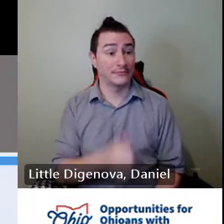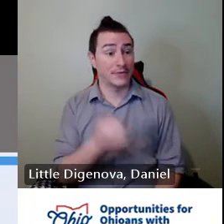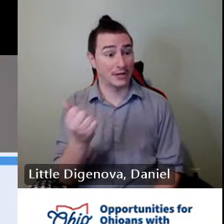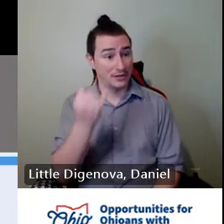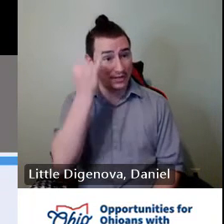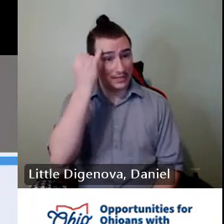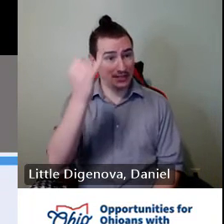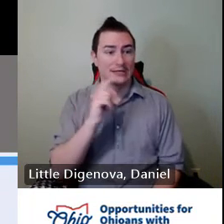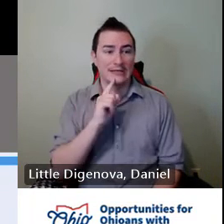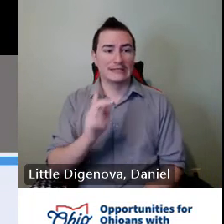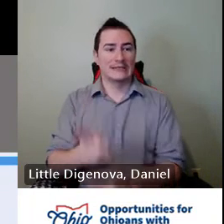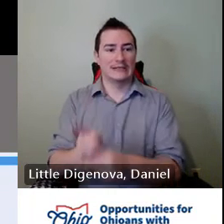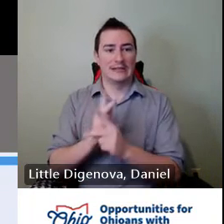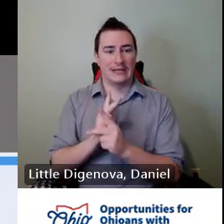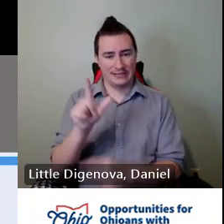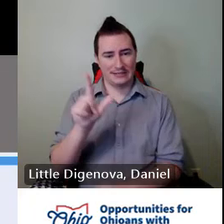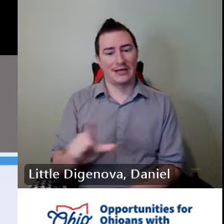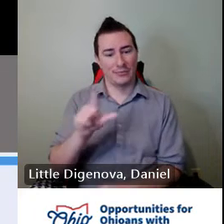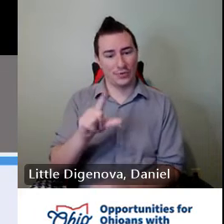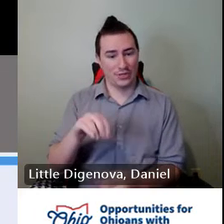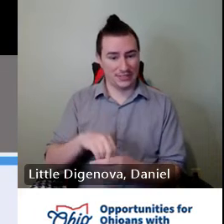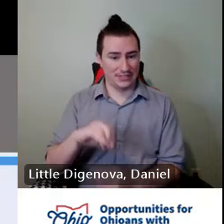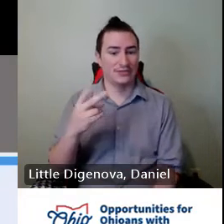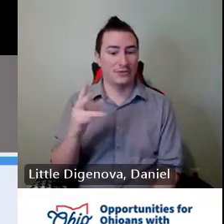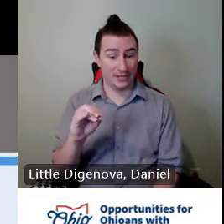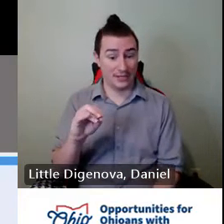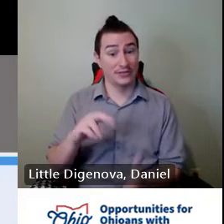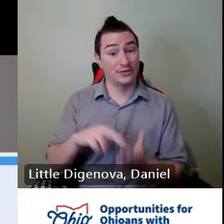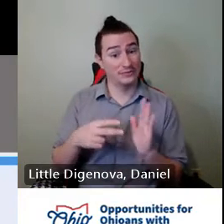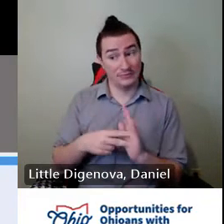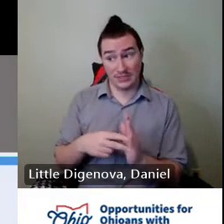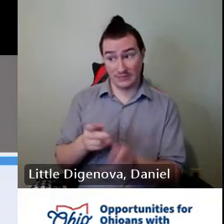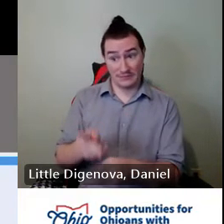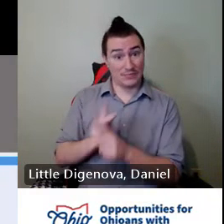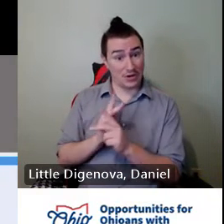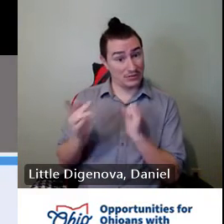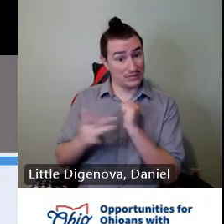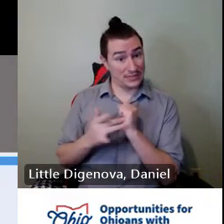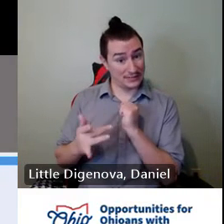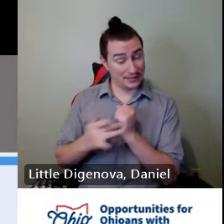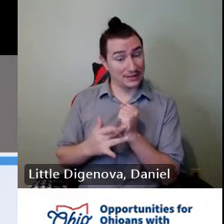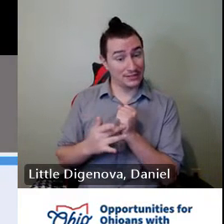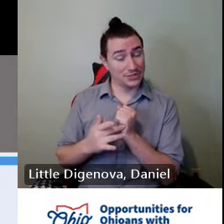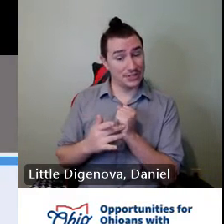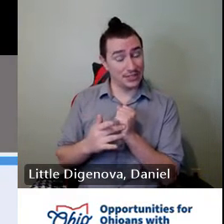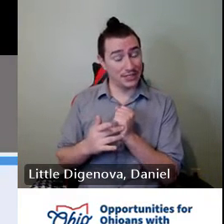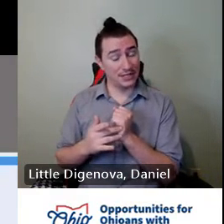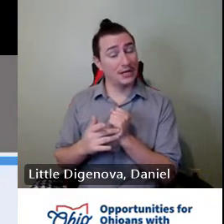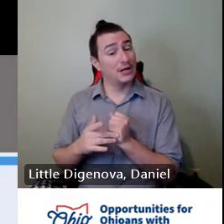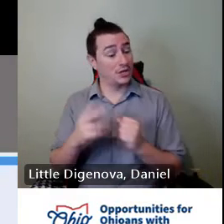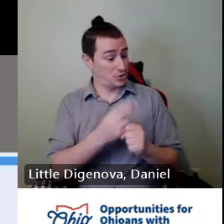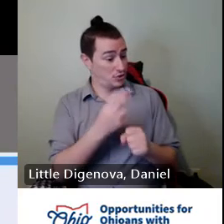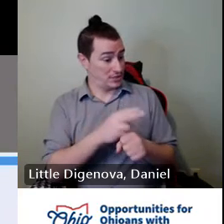Ohio, where someone can borrow technology-related items and use them in the workplace to determine if they are an